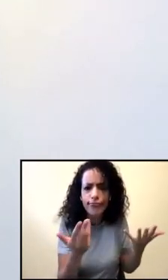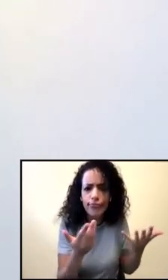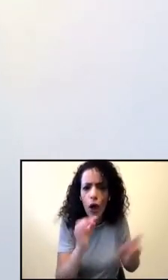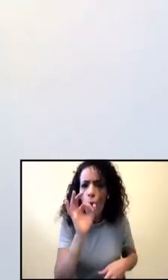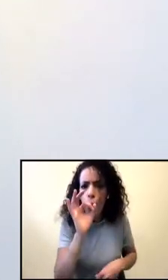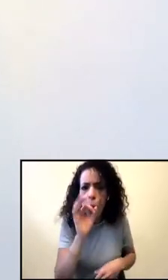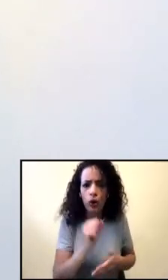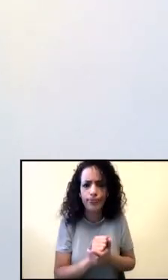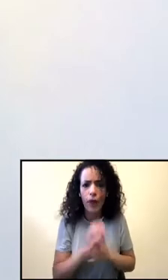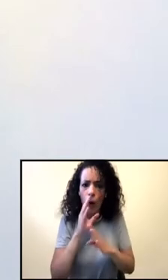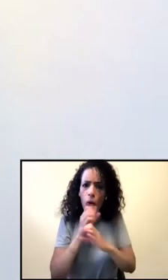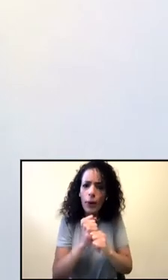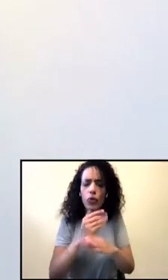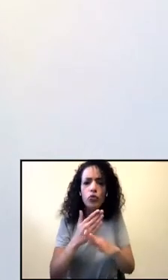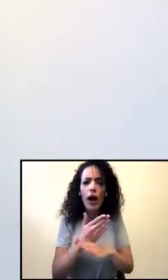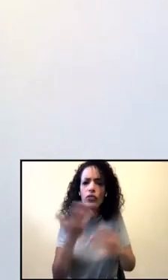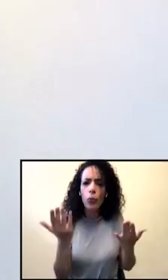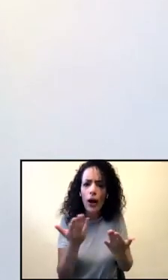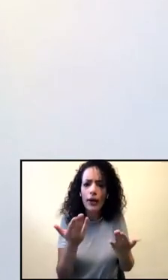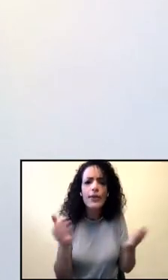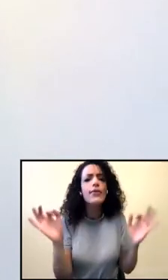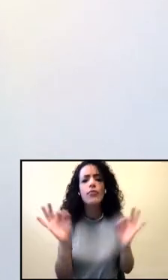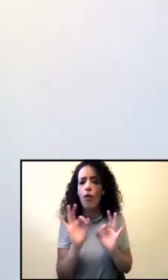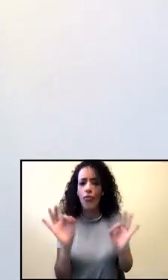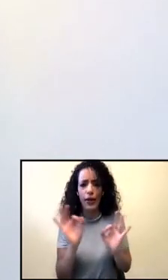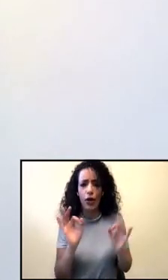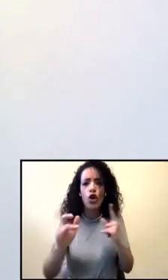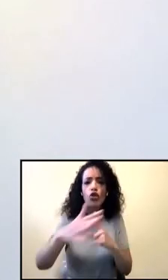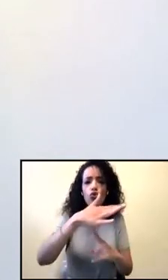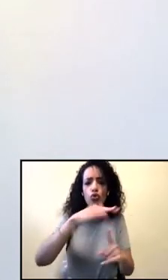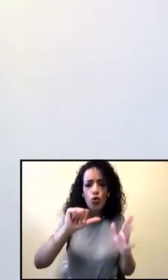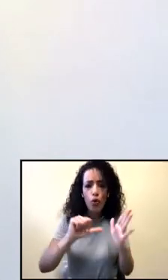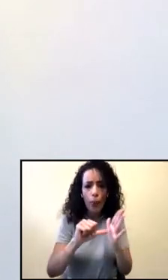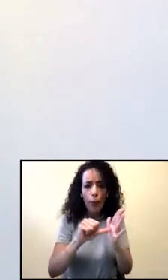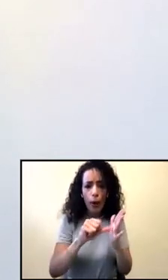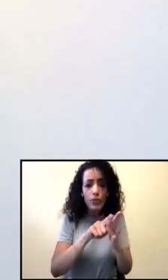to actually address any of the social factors, and factors contributing to that disproportionality.